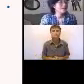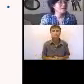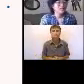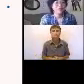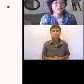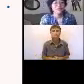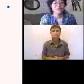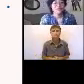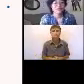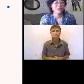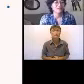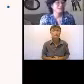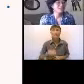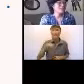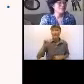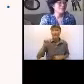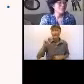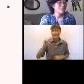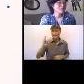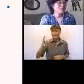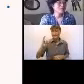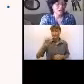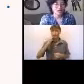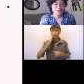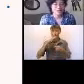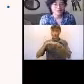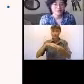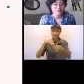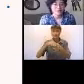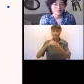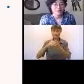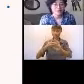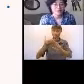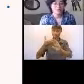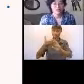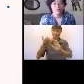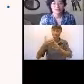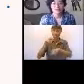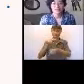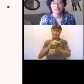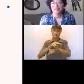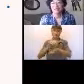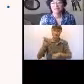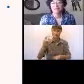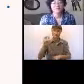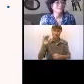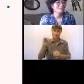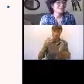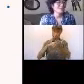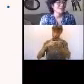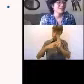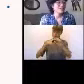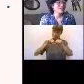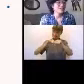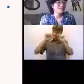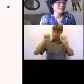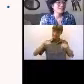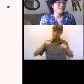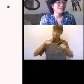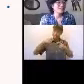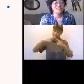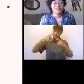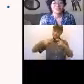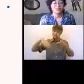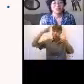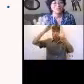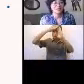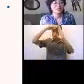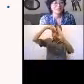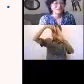So anti-racism in governance is not top-down. And it is we're going to say this on the next